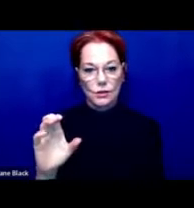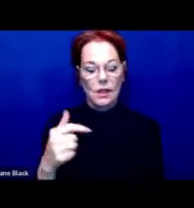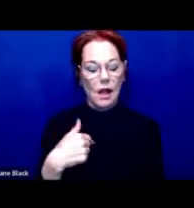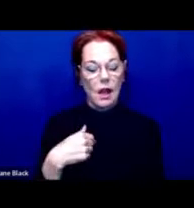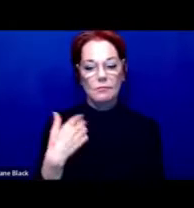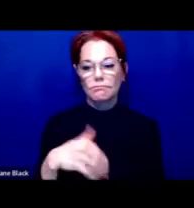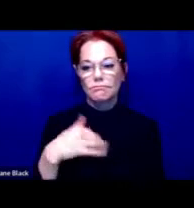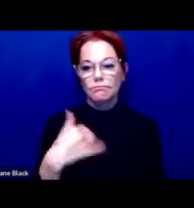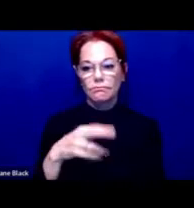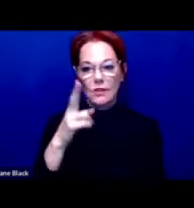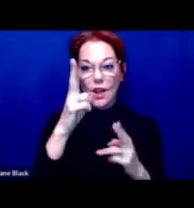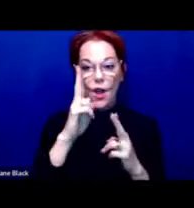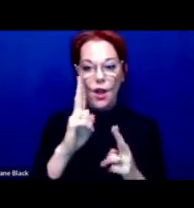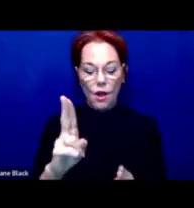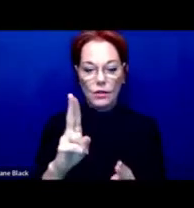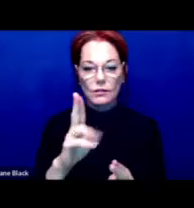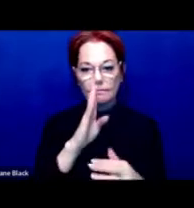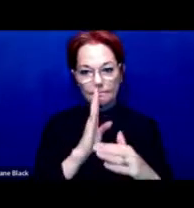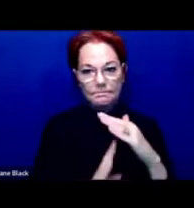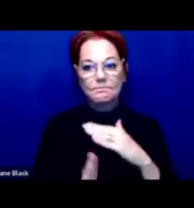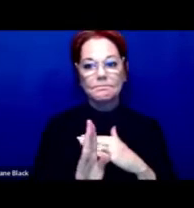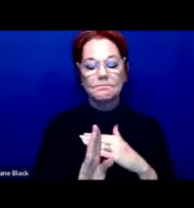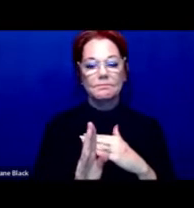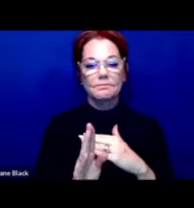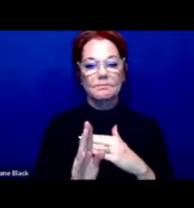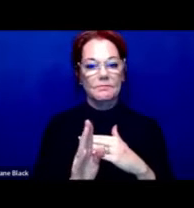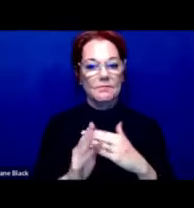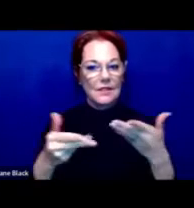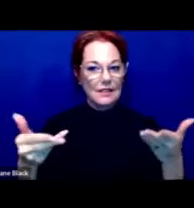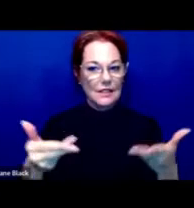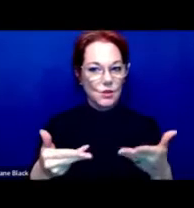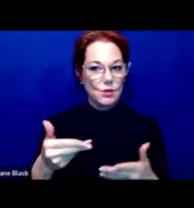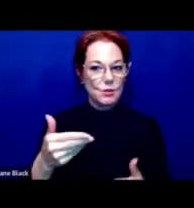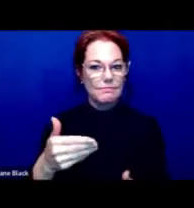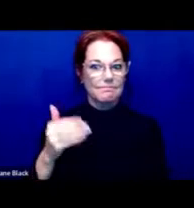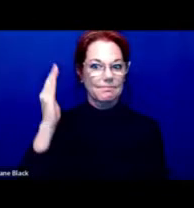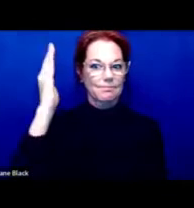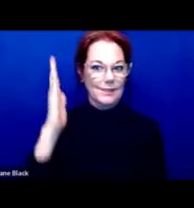and humbled to introduce our next presenter. She was